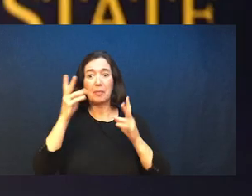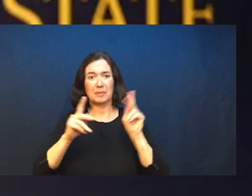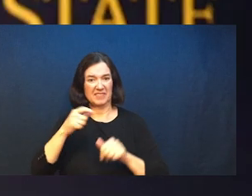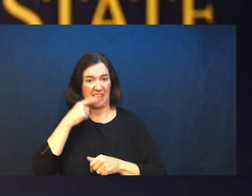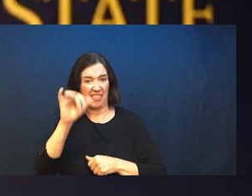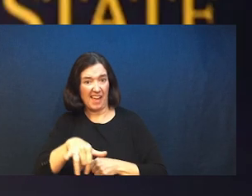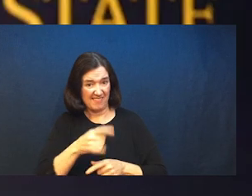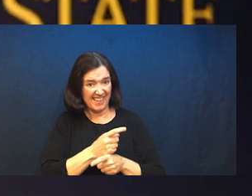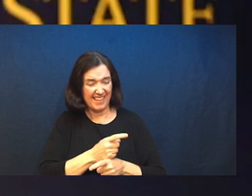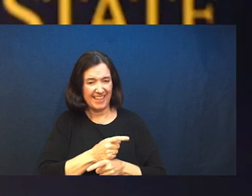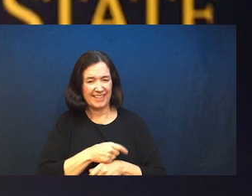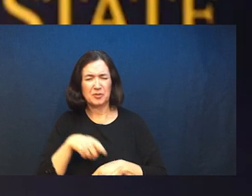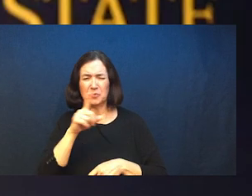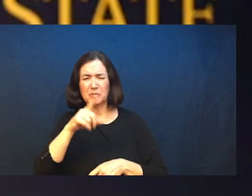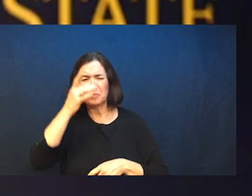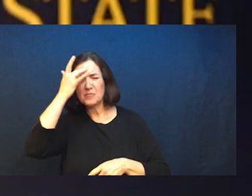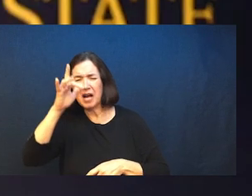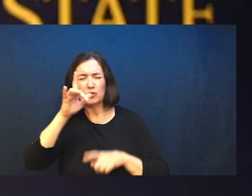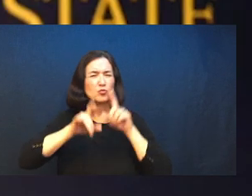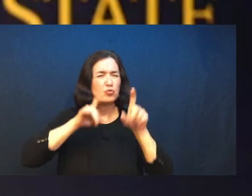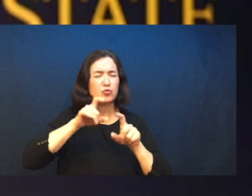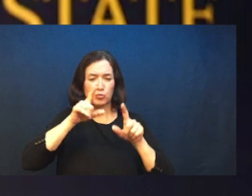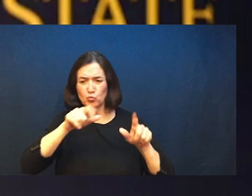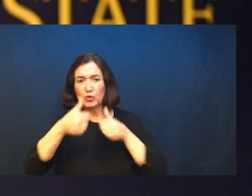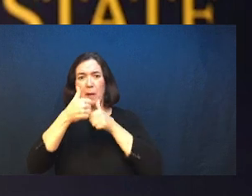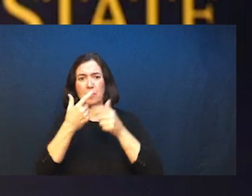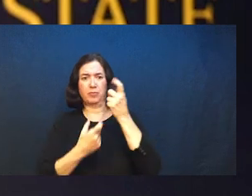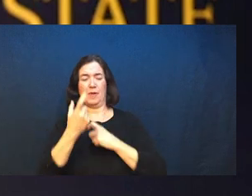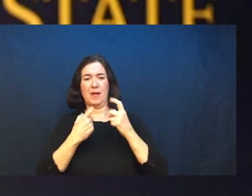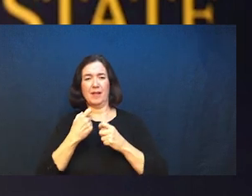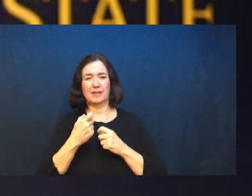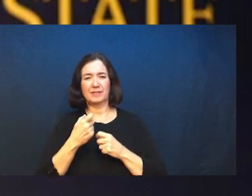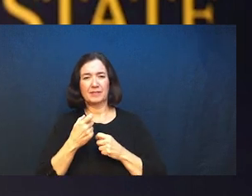You challenged us with questions in and out of the classrooms. You were a lot of fun to work with.